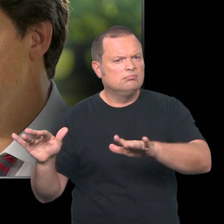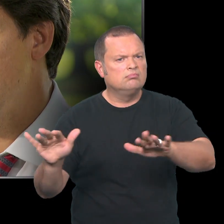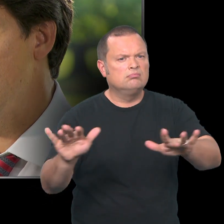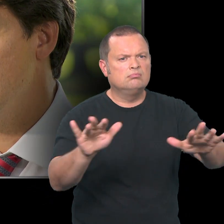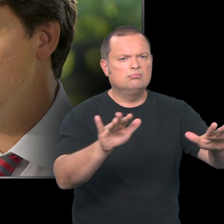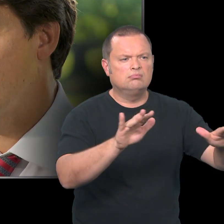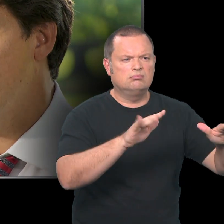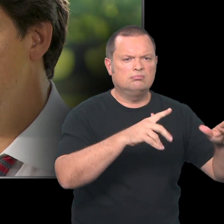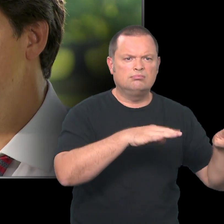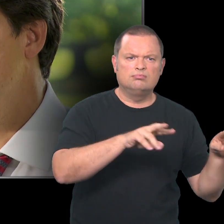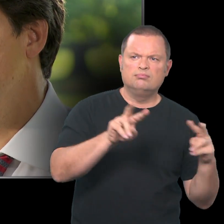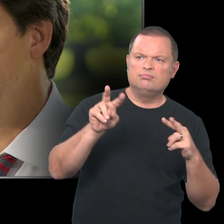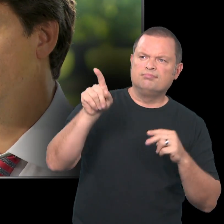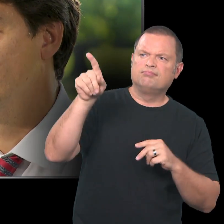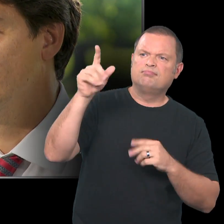And I have seen that for ten years,